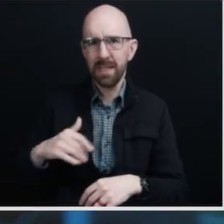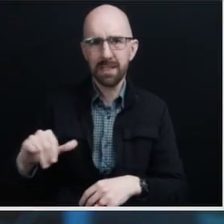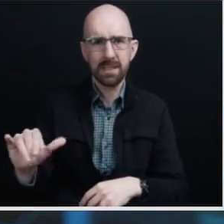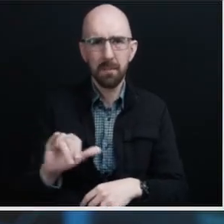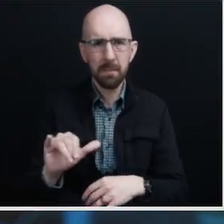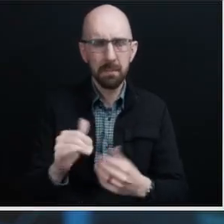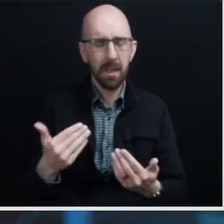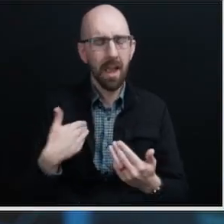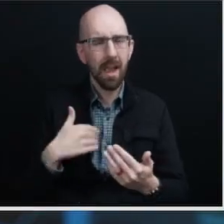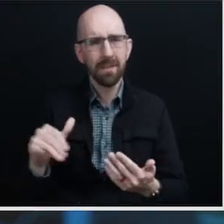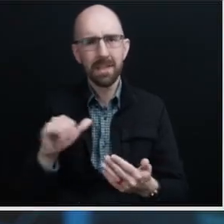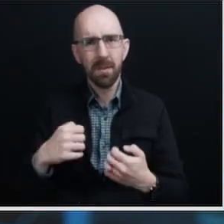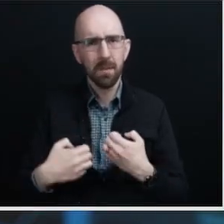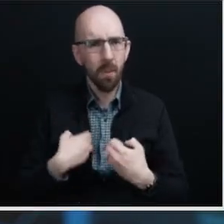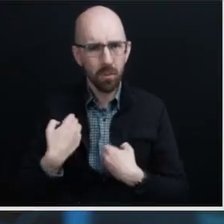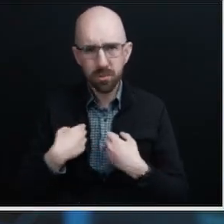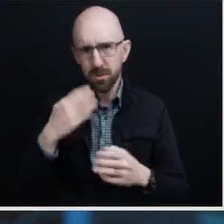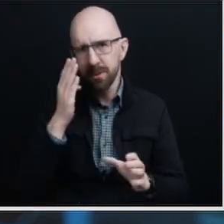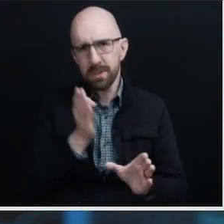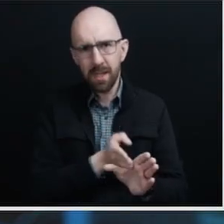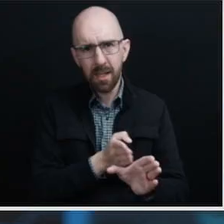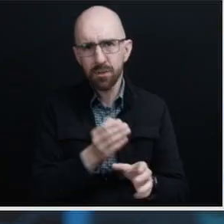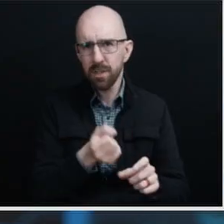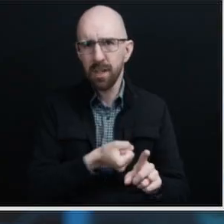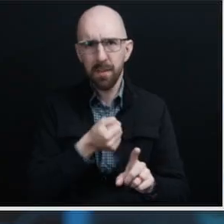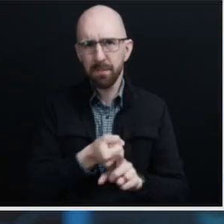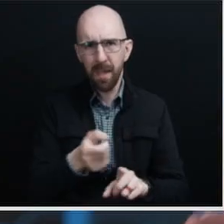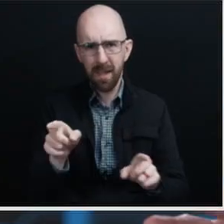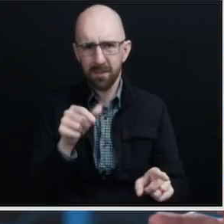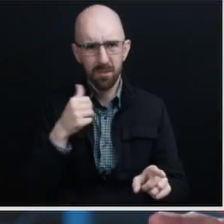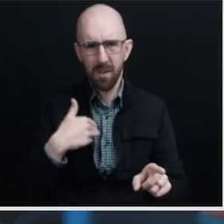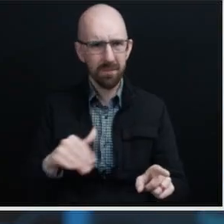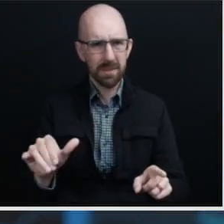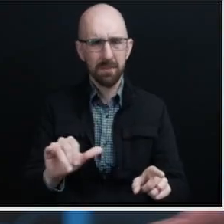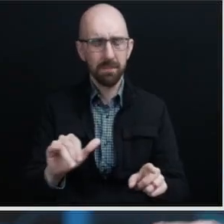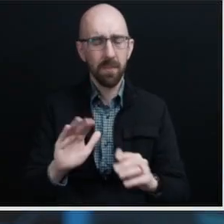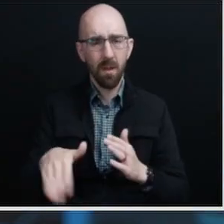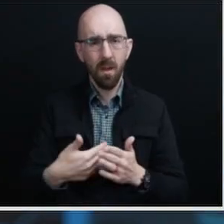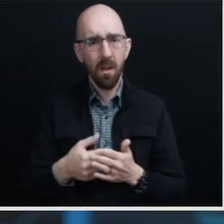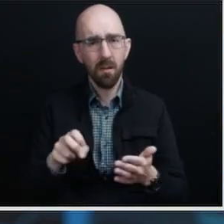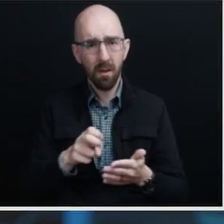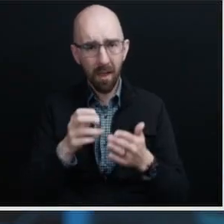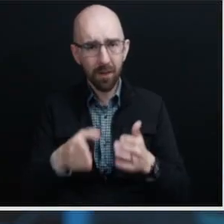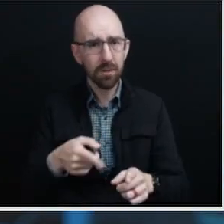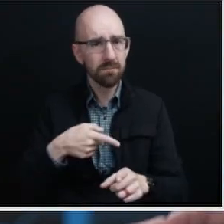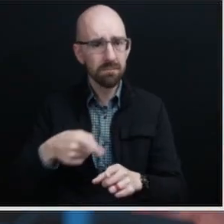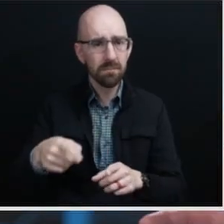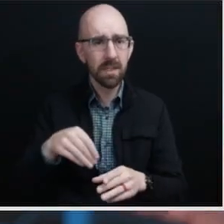same emotional psychological impact and all of our navigators are specialized in breast. Um,